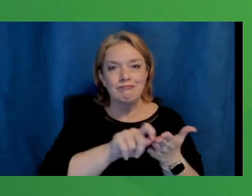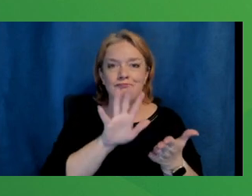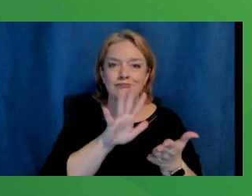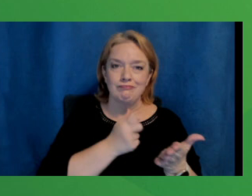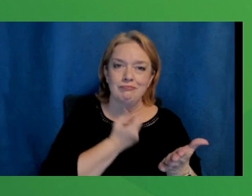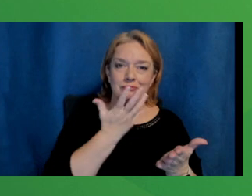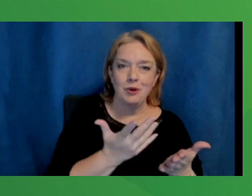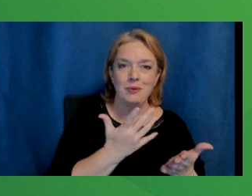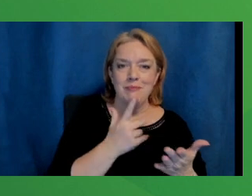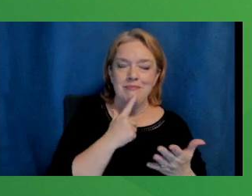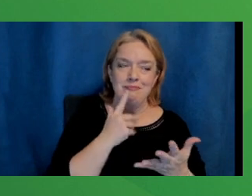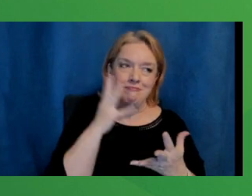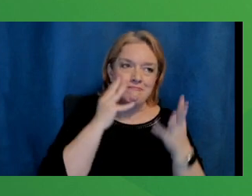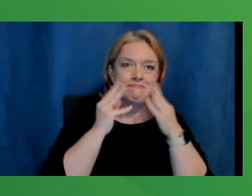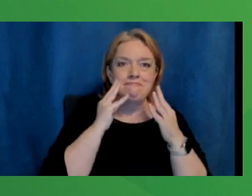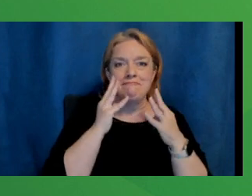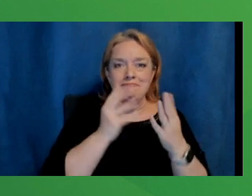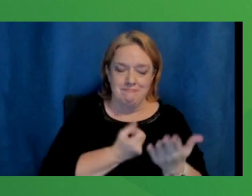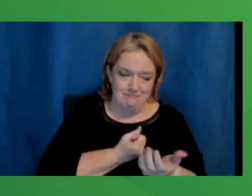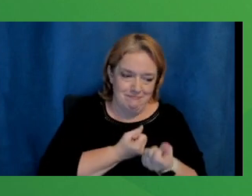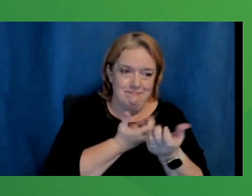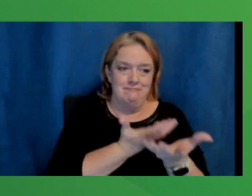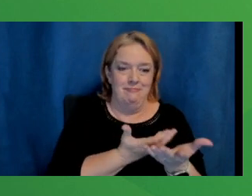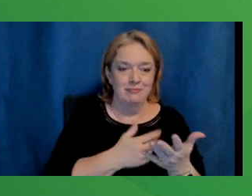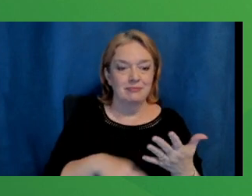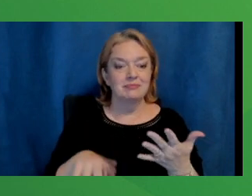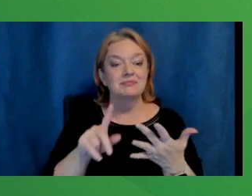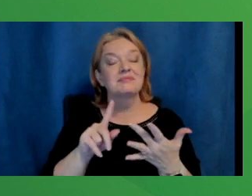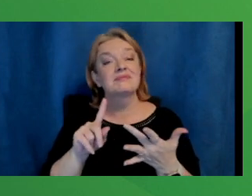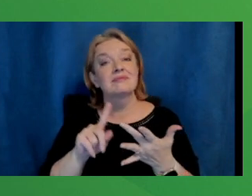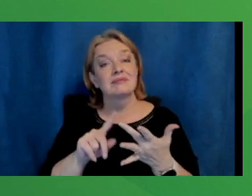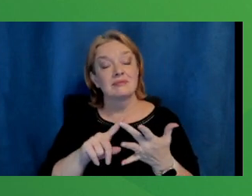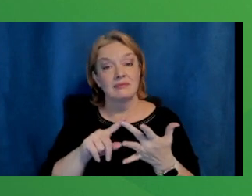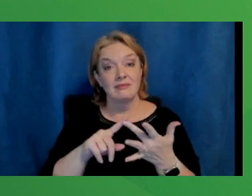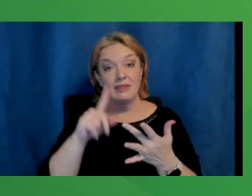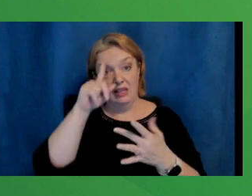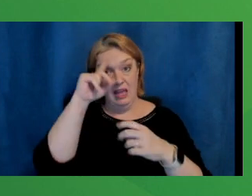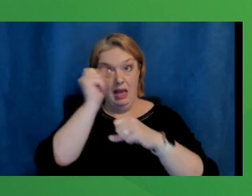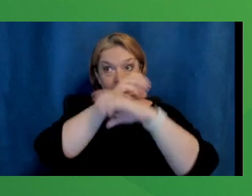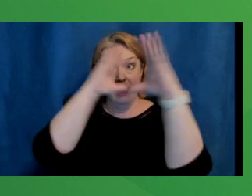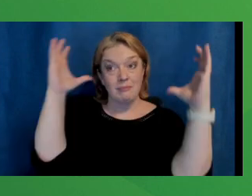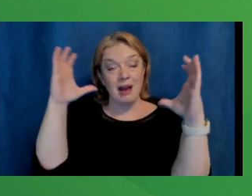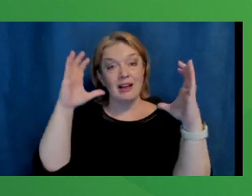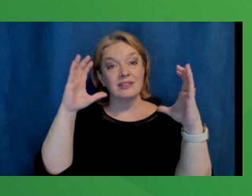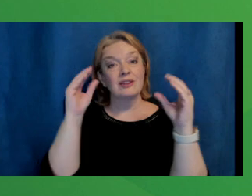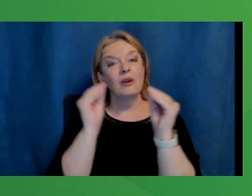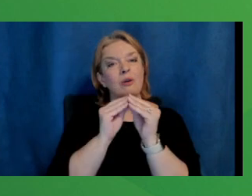more just and sustainable world, really involve students in framing that world and what they saw